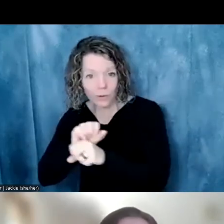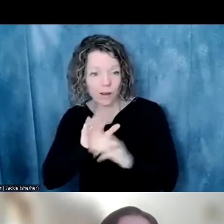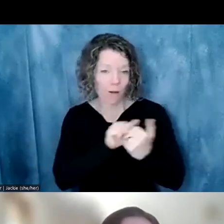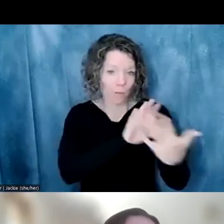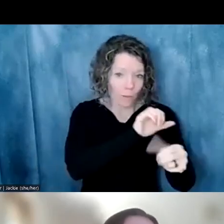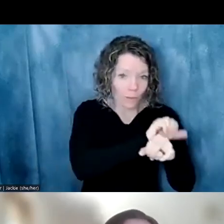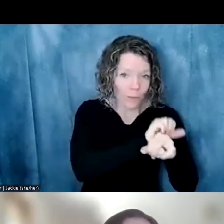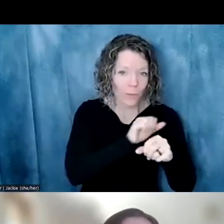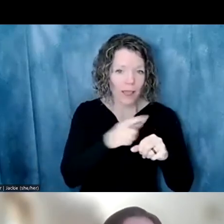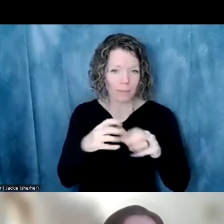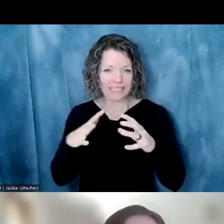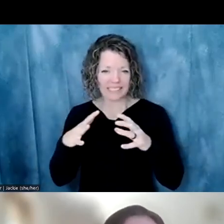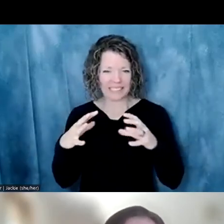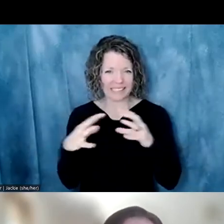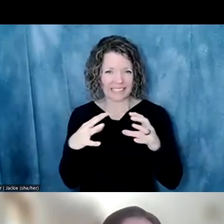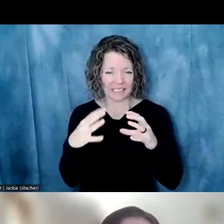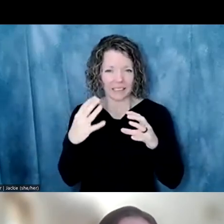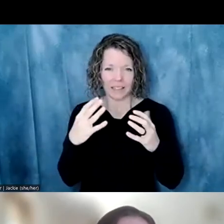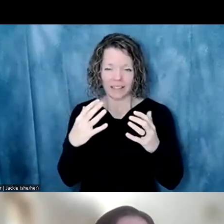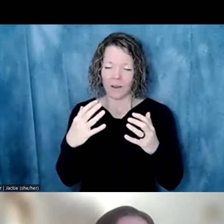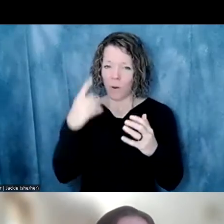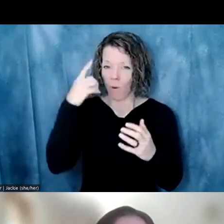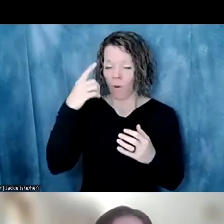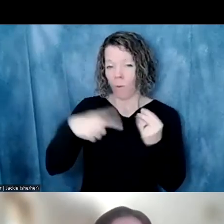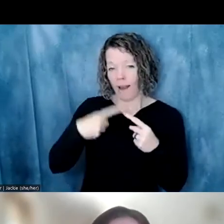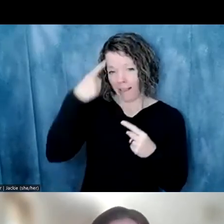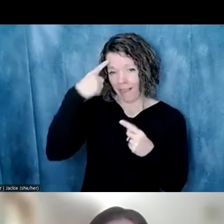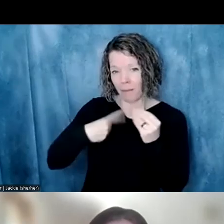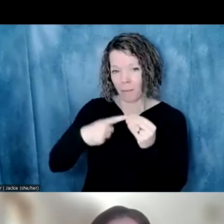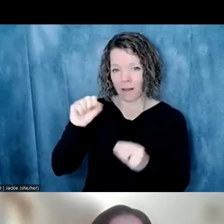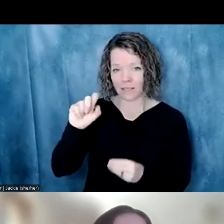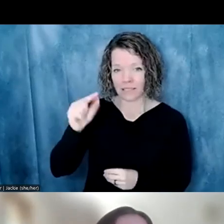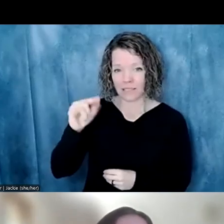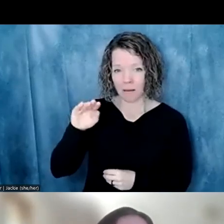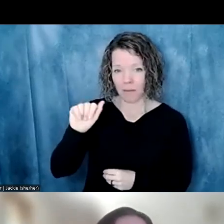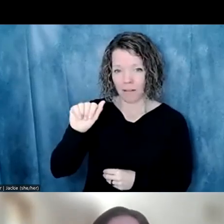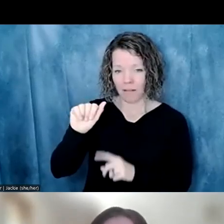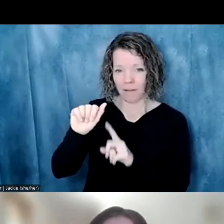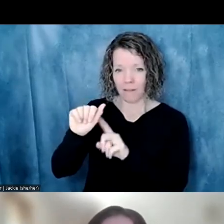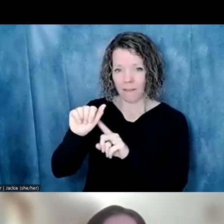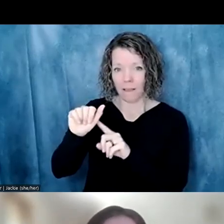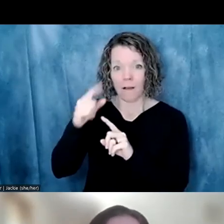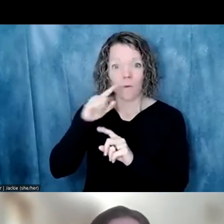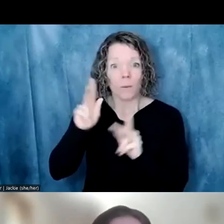of stigma and in, sort of, the substance use land, the people who have struggled, who are in